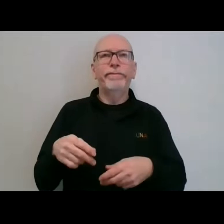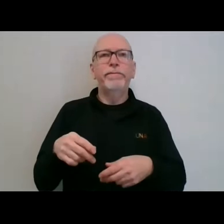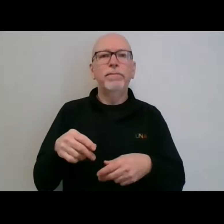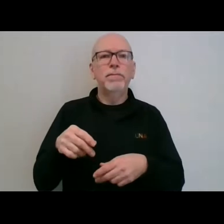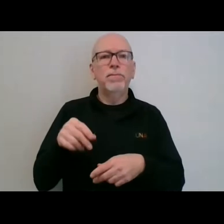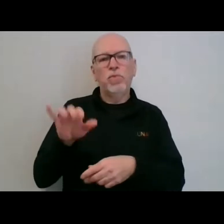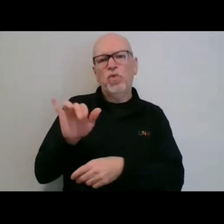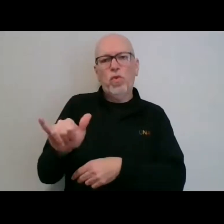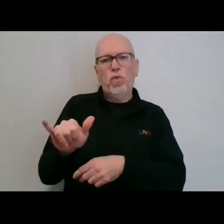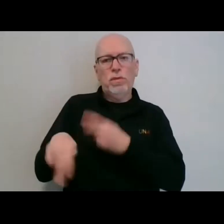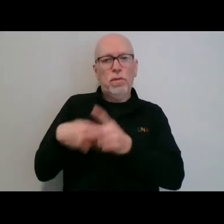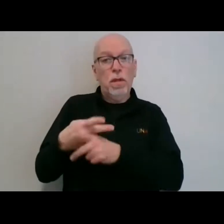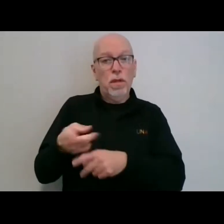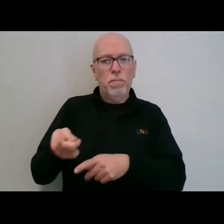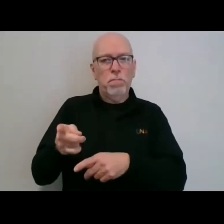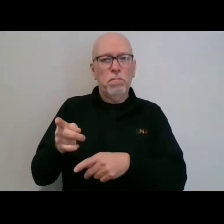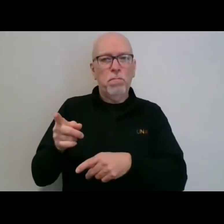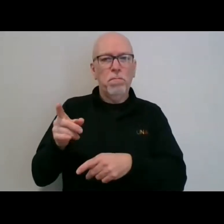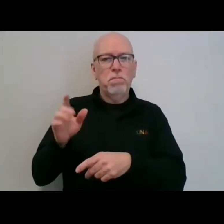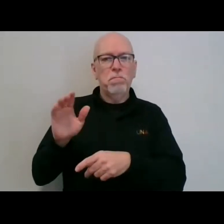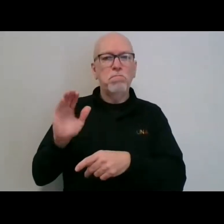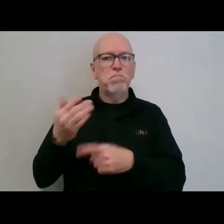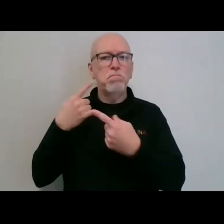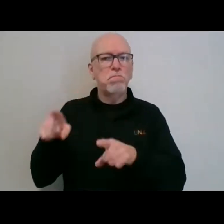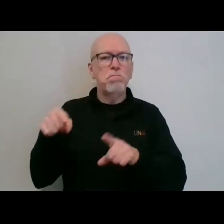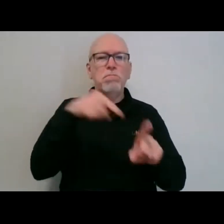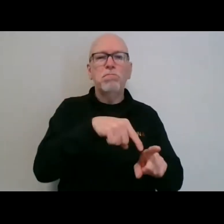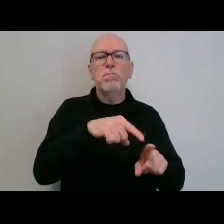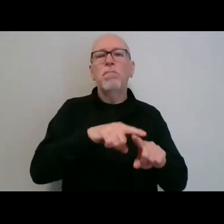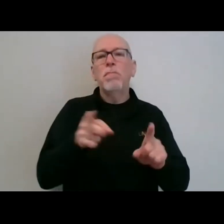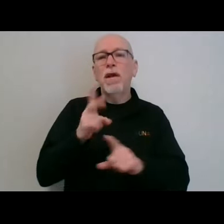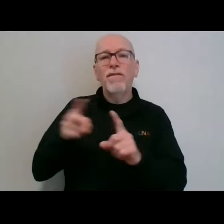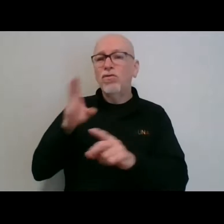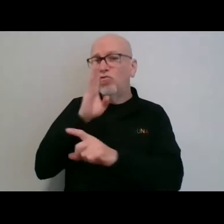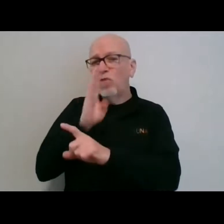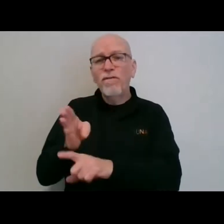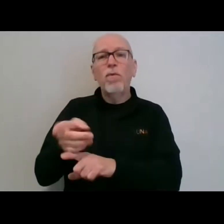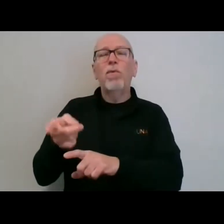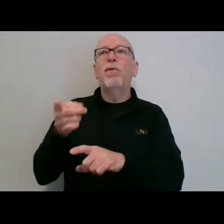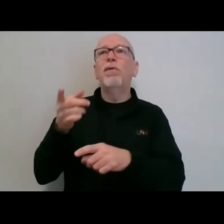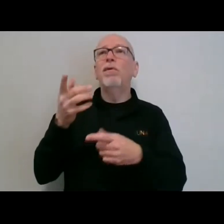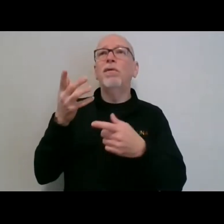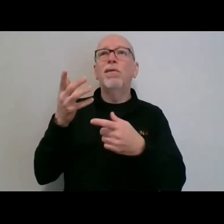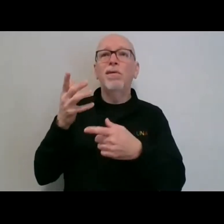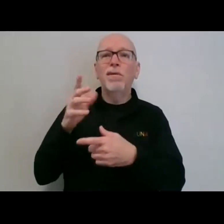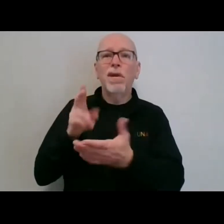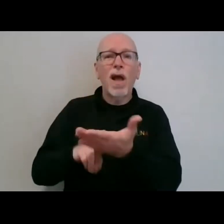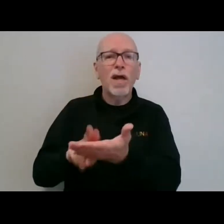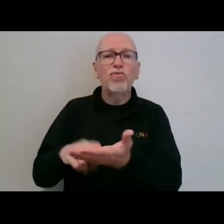Those areas don't succeed with machine translation but very straight forward information like contracts do very well.